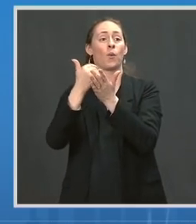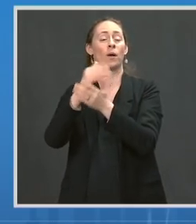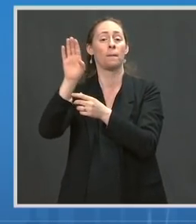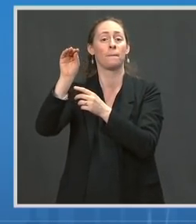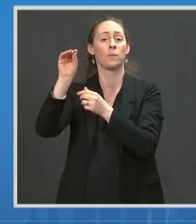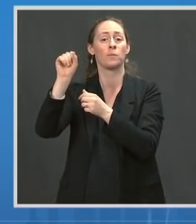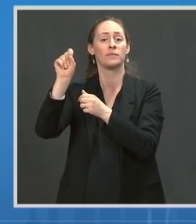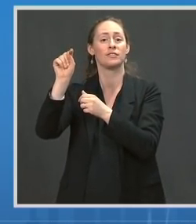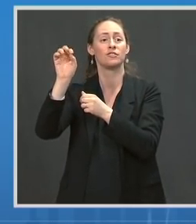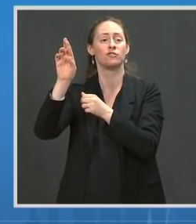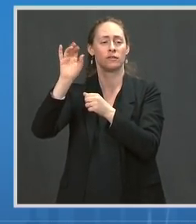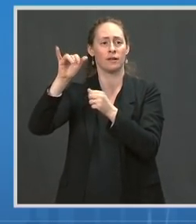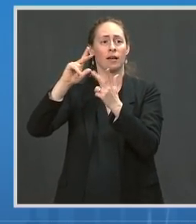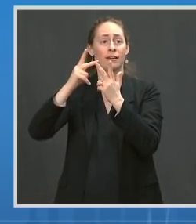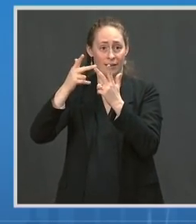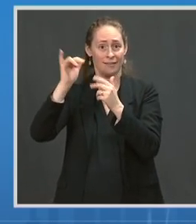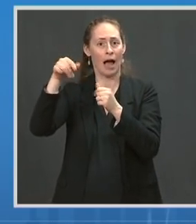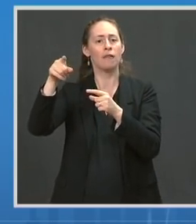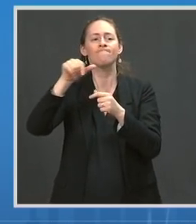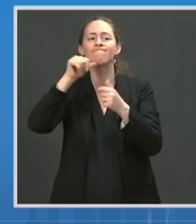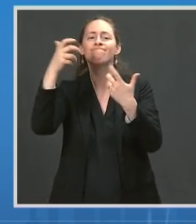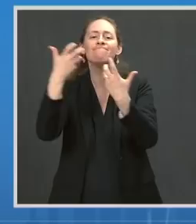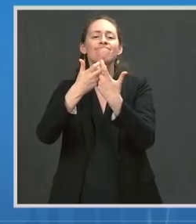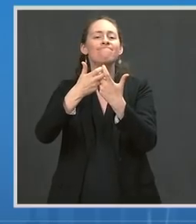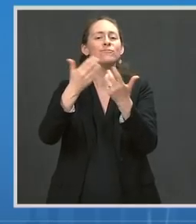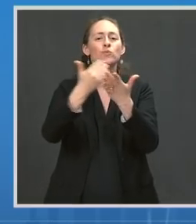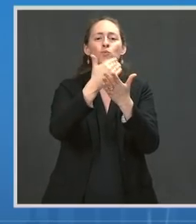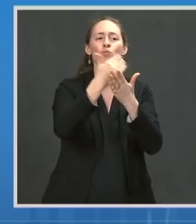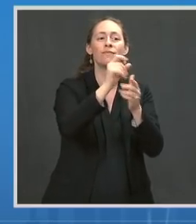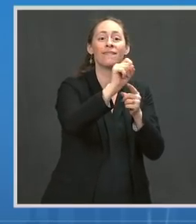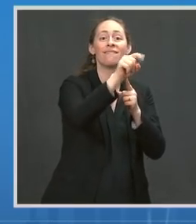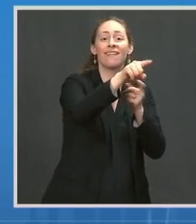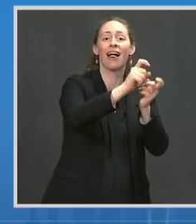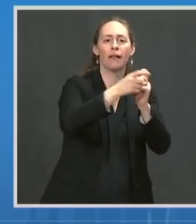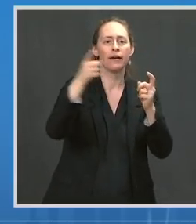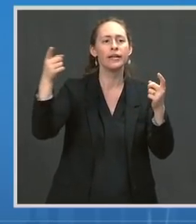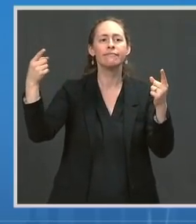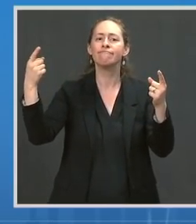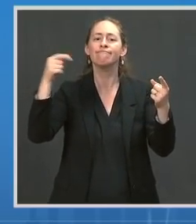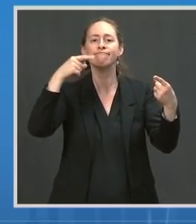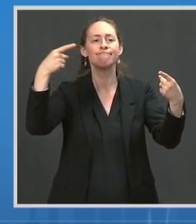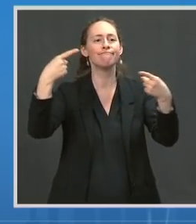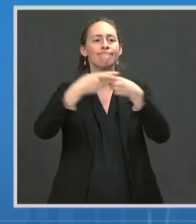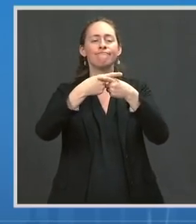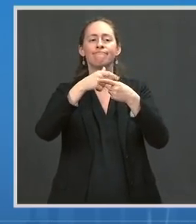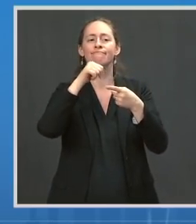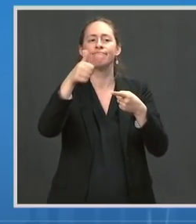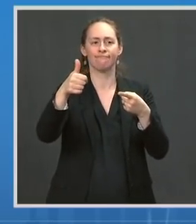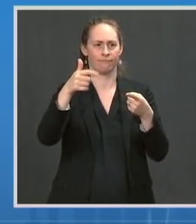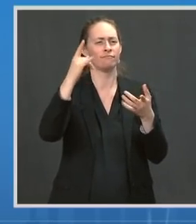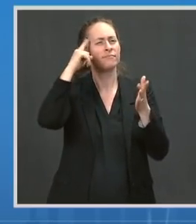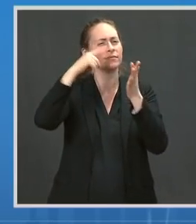in this case, the variant is 351, the problematic one from South Africa.